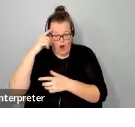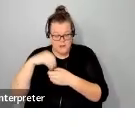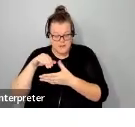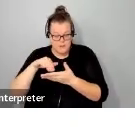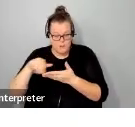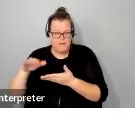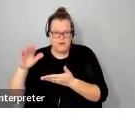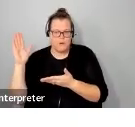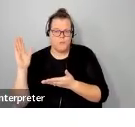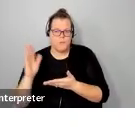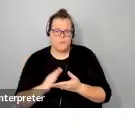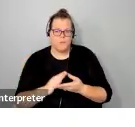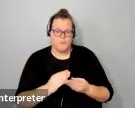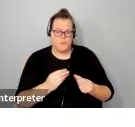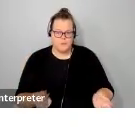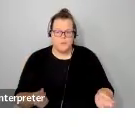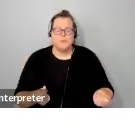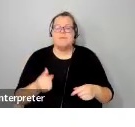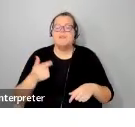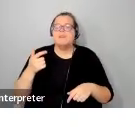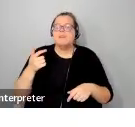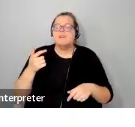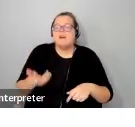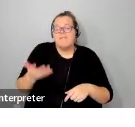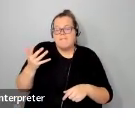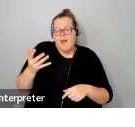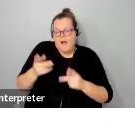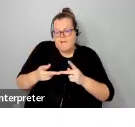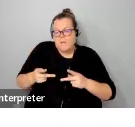And then five spots per year for works program transitions,